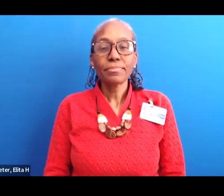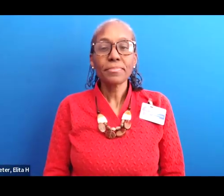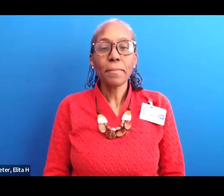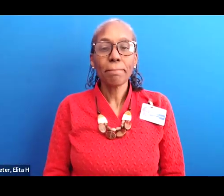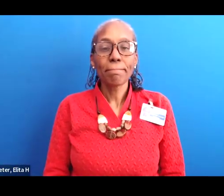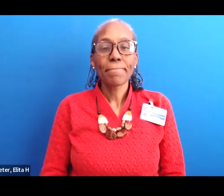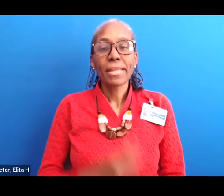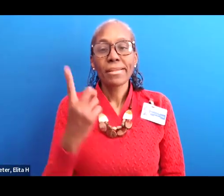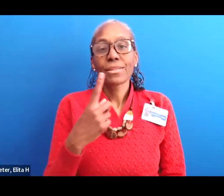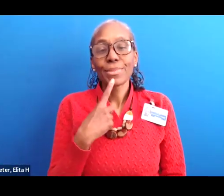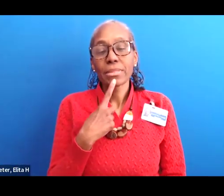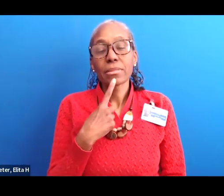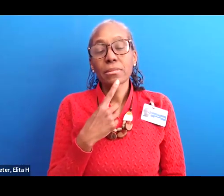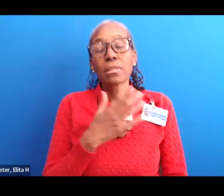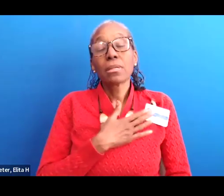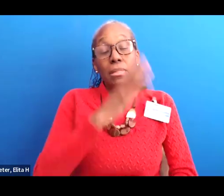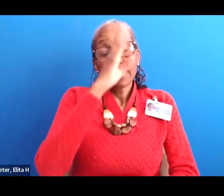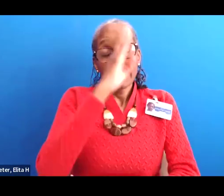Somebody here, they have a son and they are having